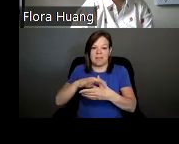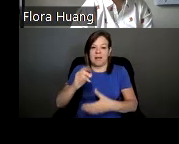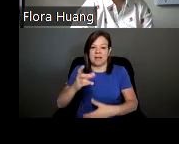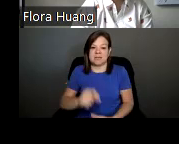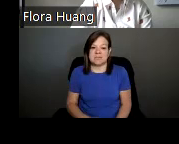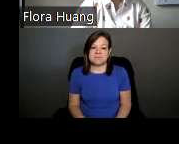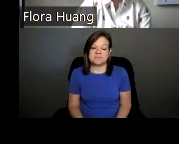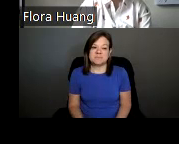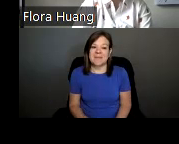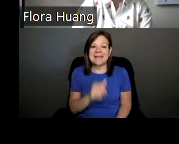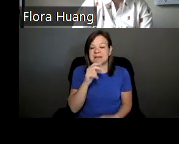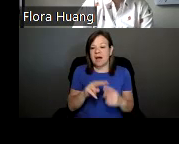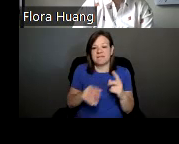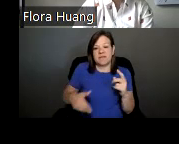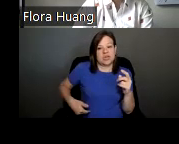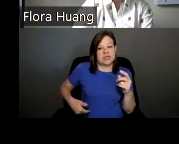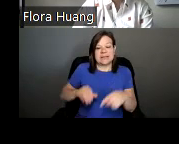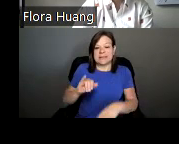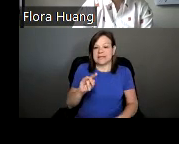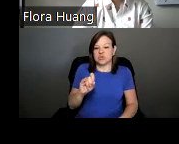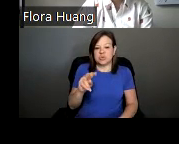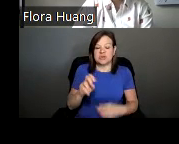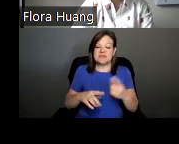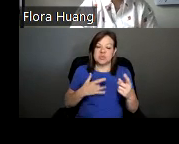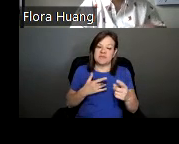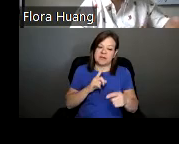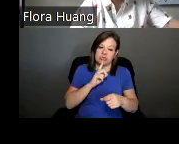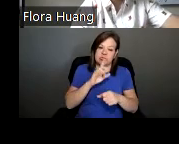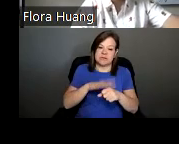so we think that a real time demo will be helpful with this.